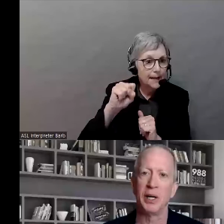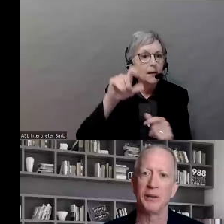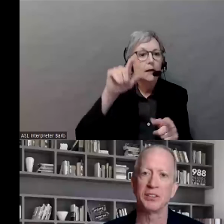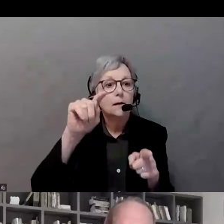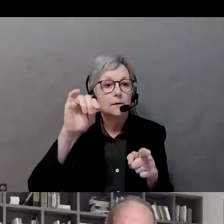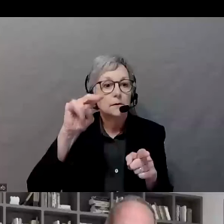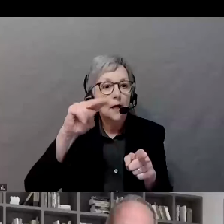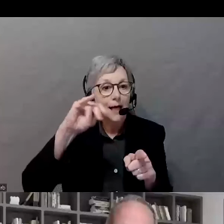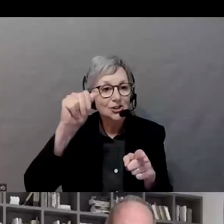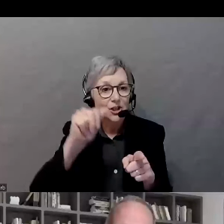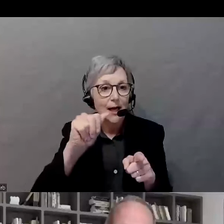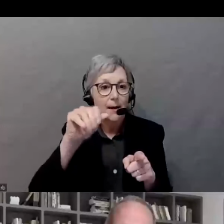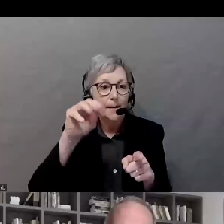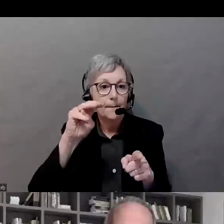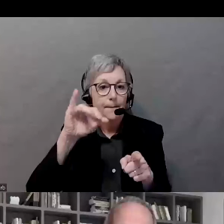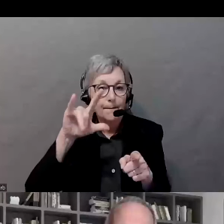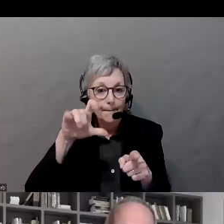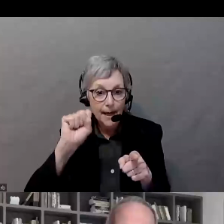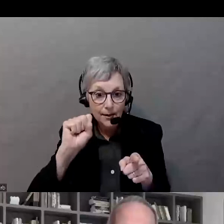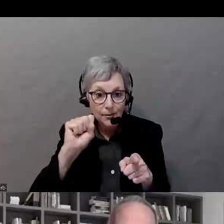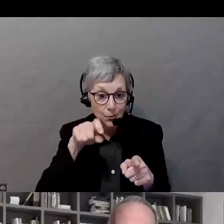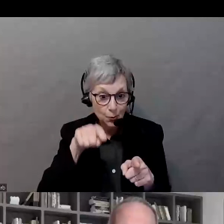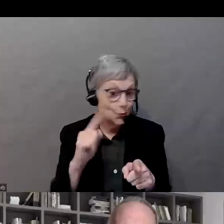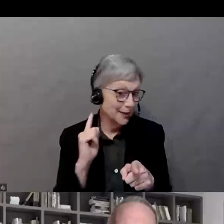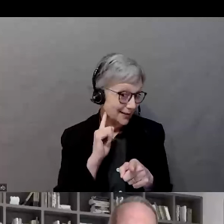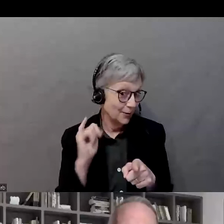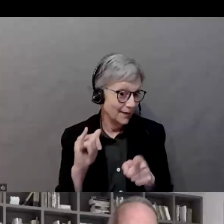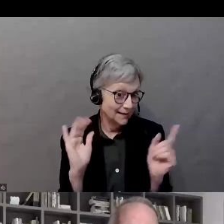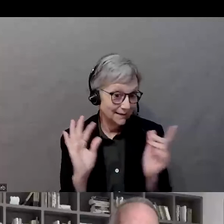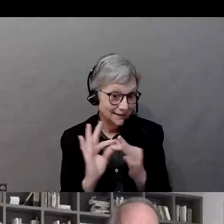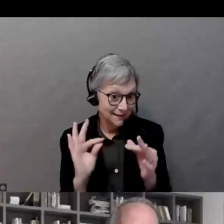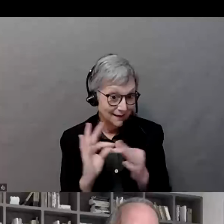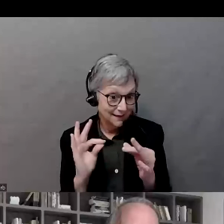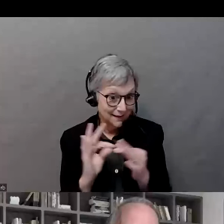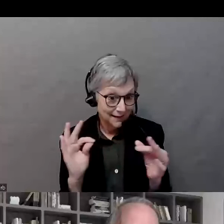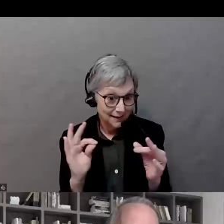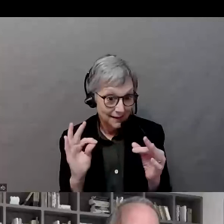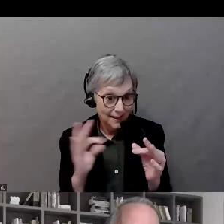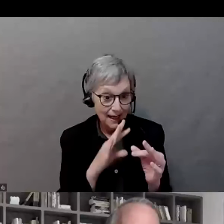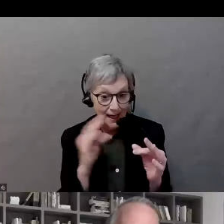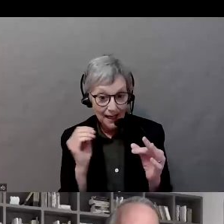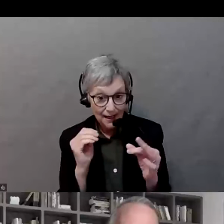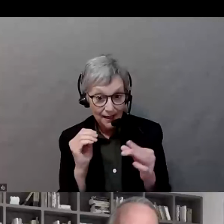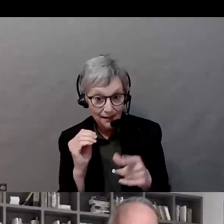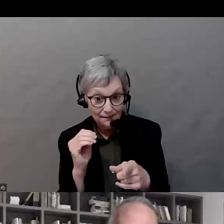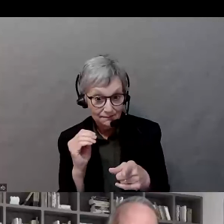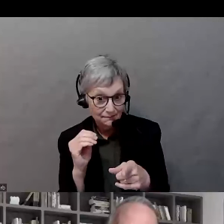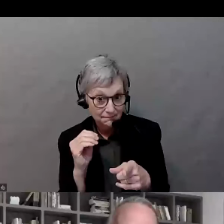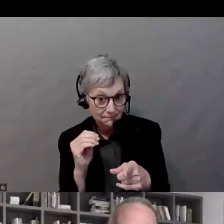HEAR THIS DISCUSSION AND YOU RECEIVED TREATMENT -- I DON'T